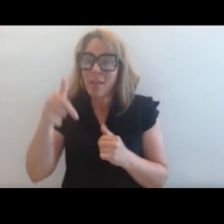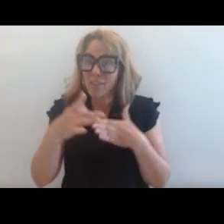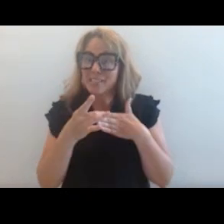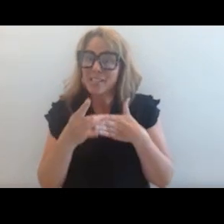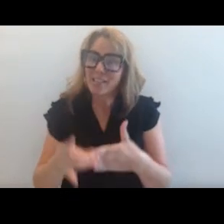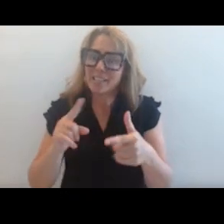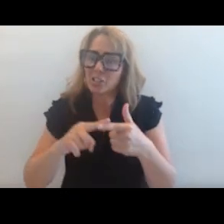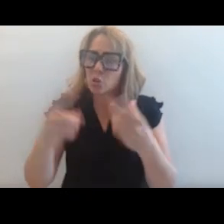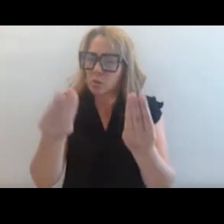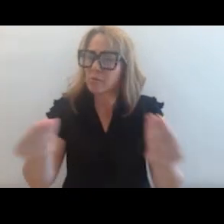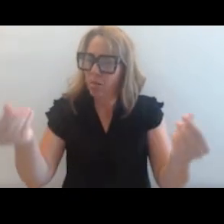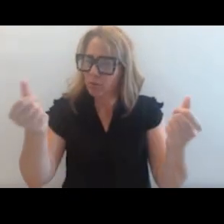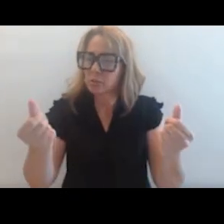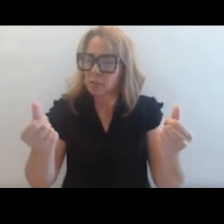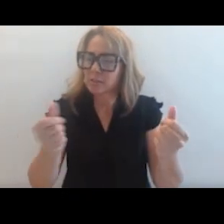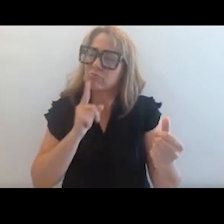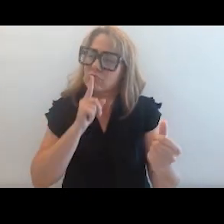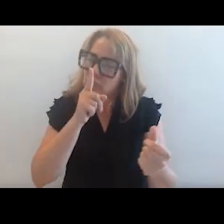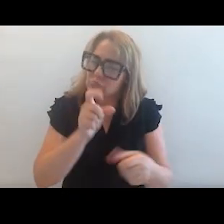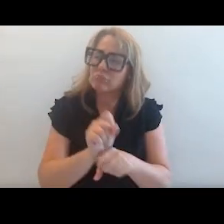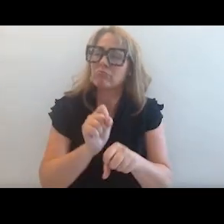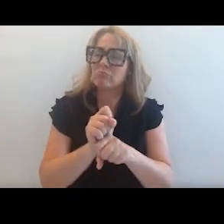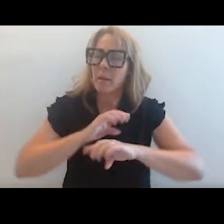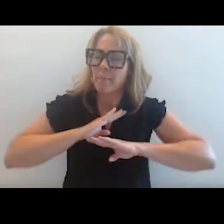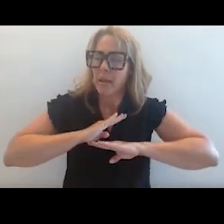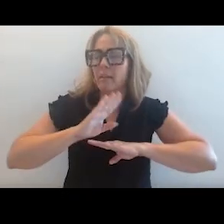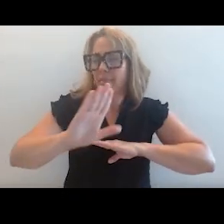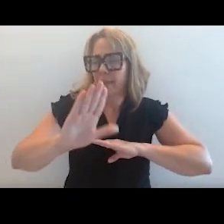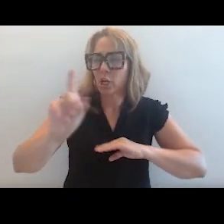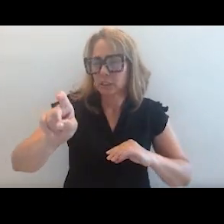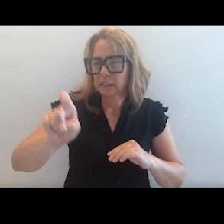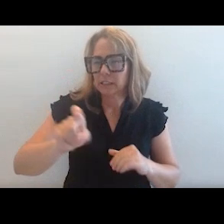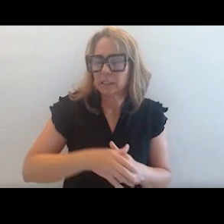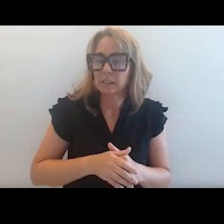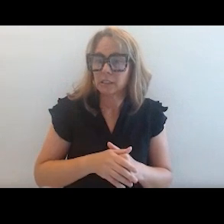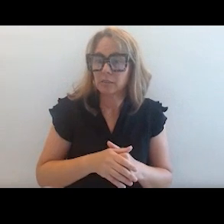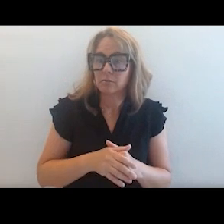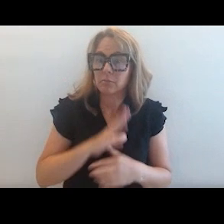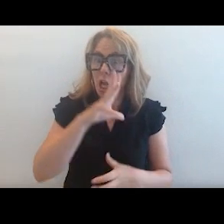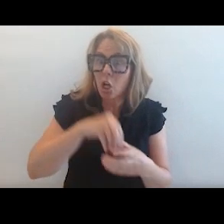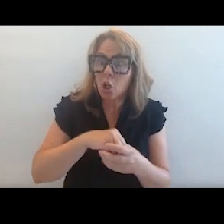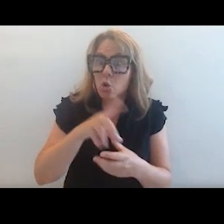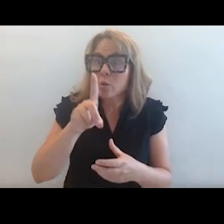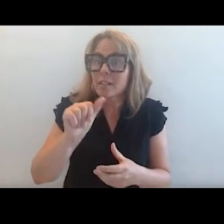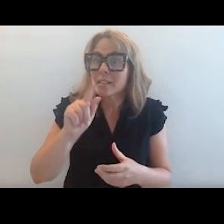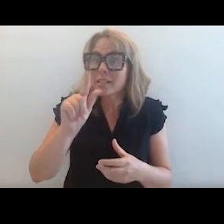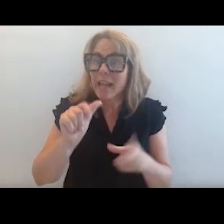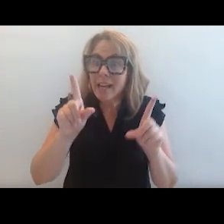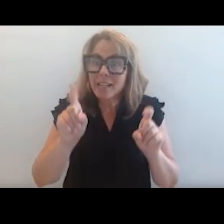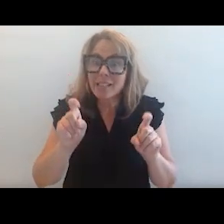solutions that truly meet your learner’s needs. Incorporate beta testing into your program’s